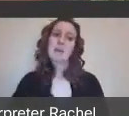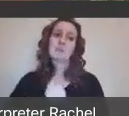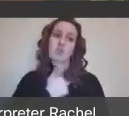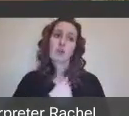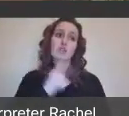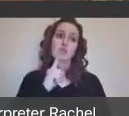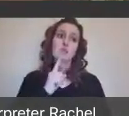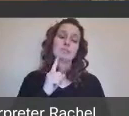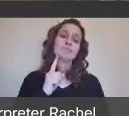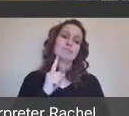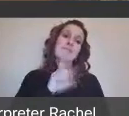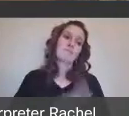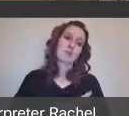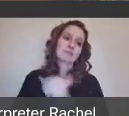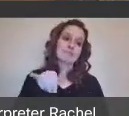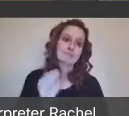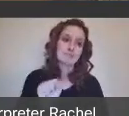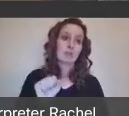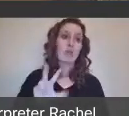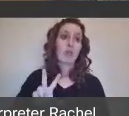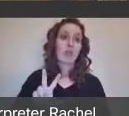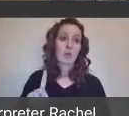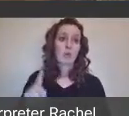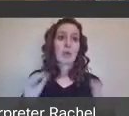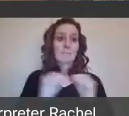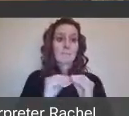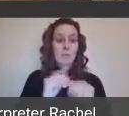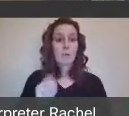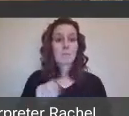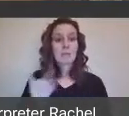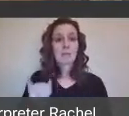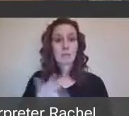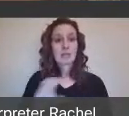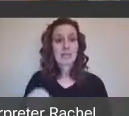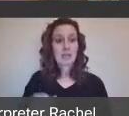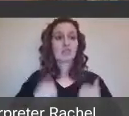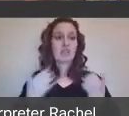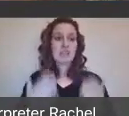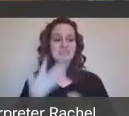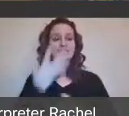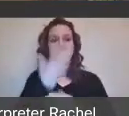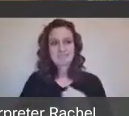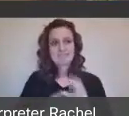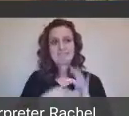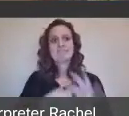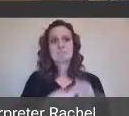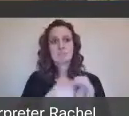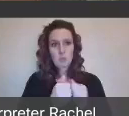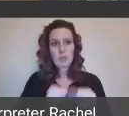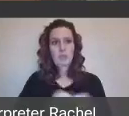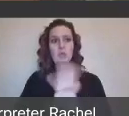31 additional Montgomery County residents have lost their life to COVID-19 during this last week,